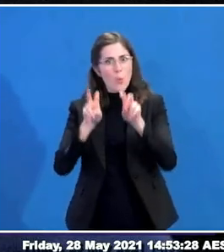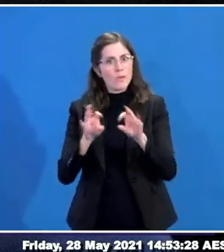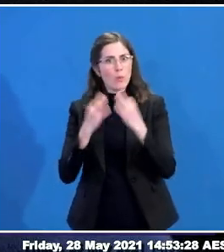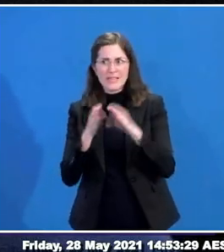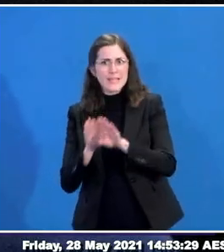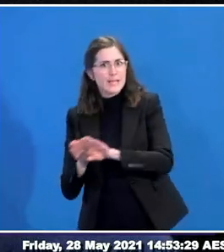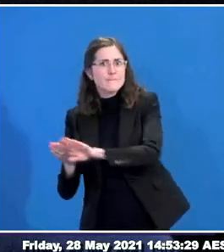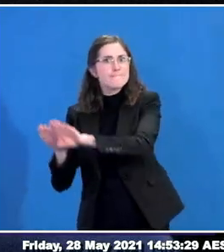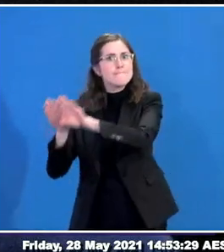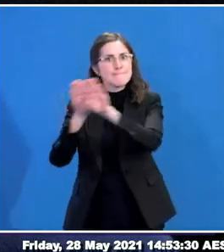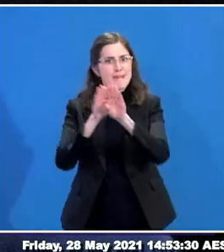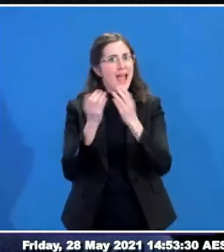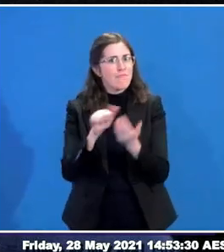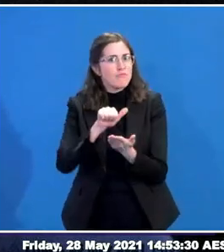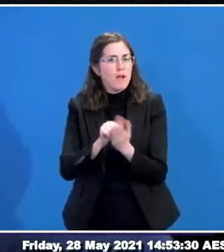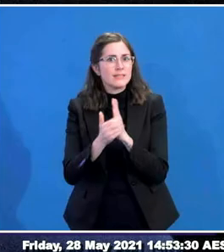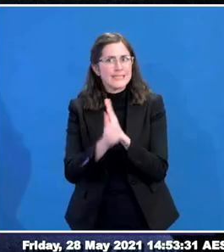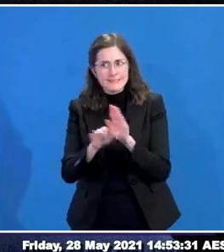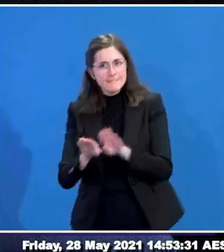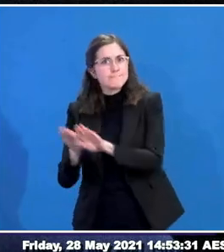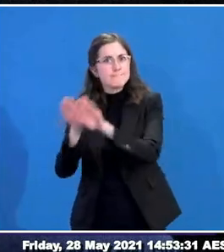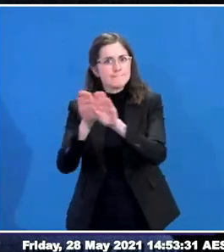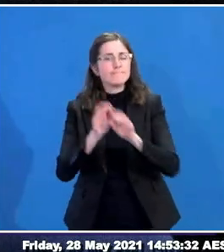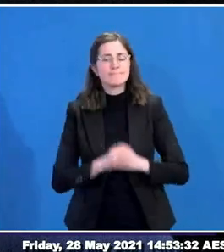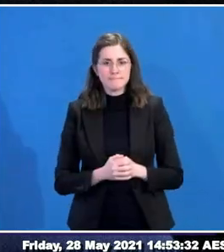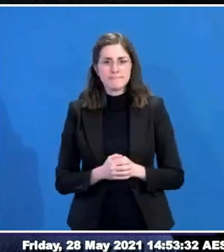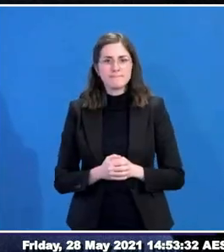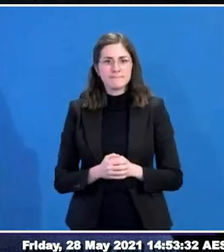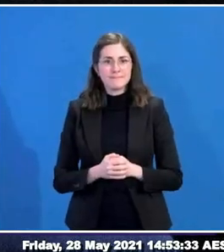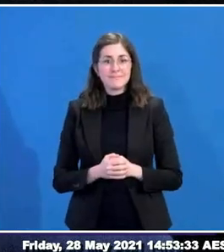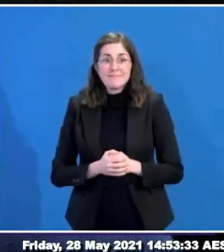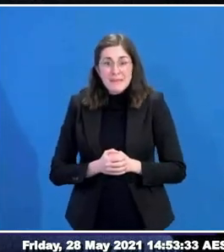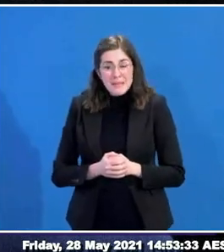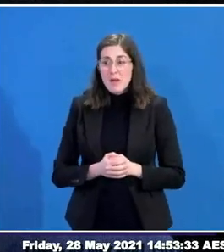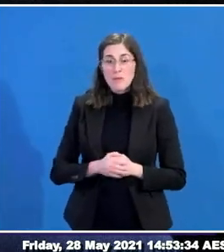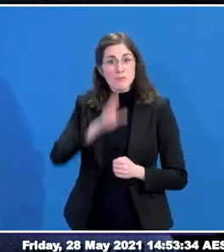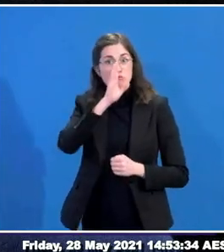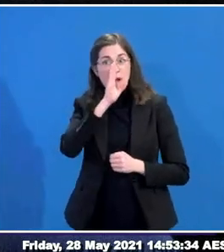But in respect of investigators it is not something I've looked at, and I